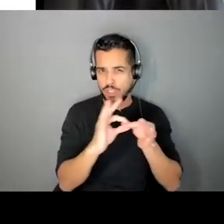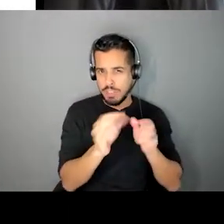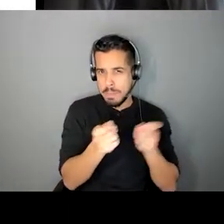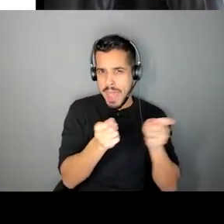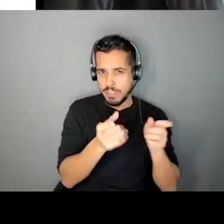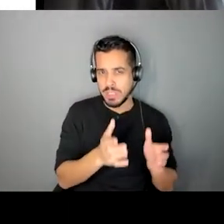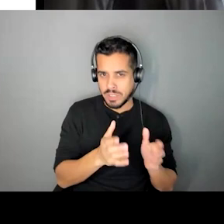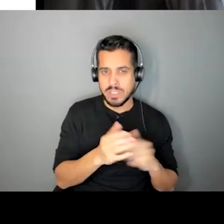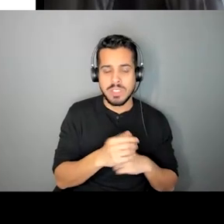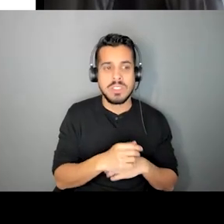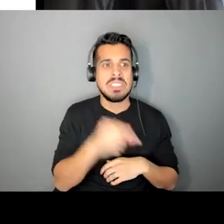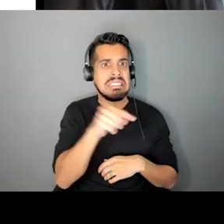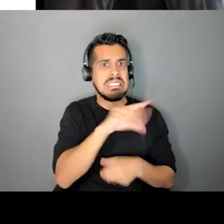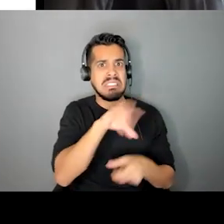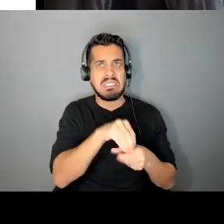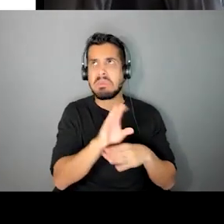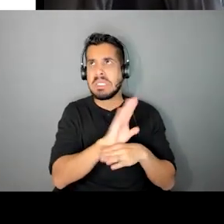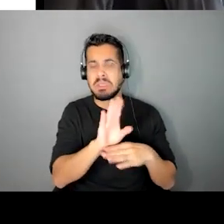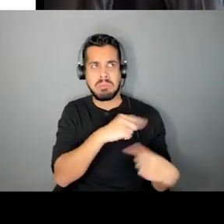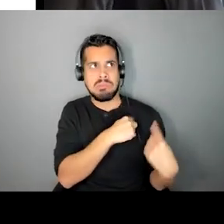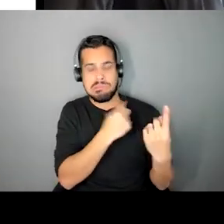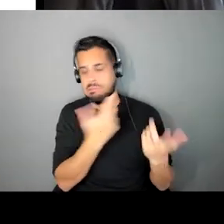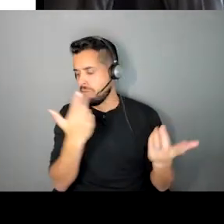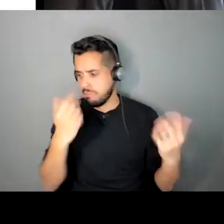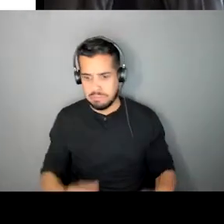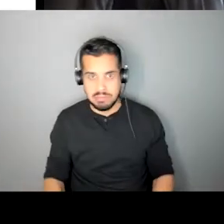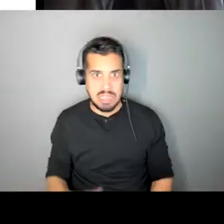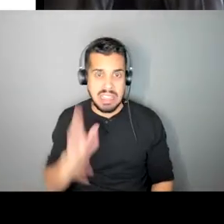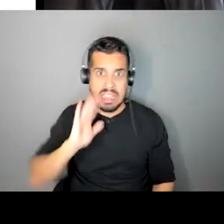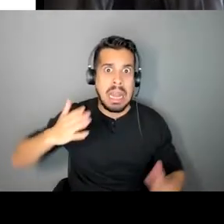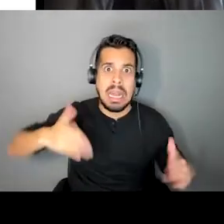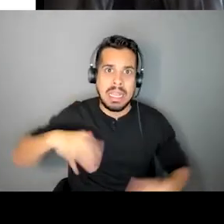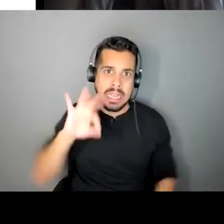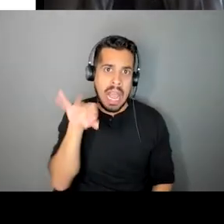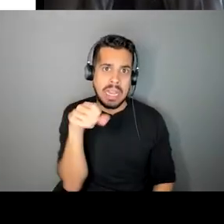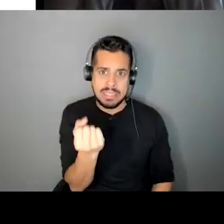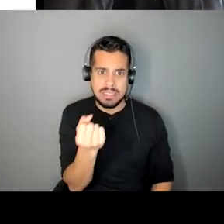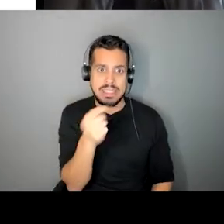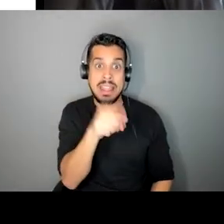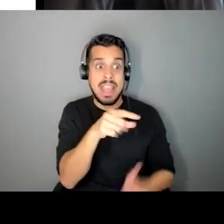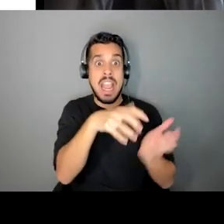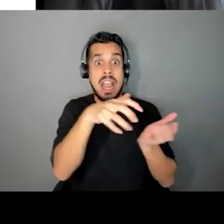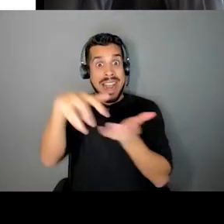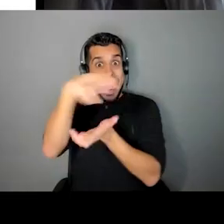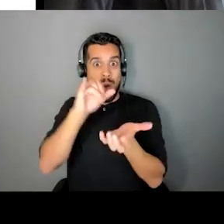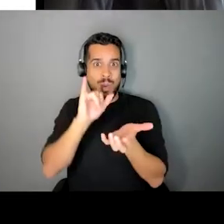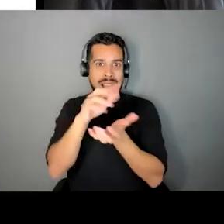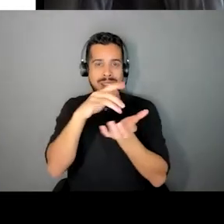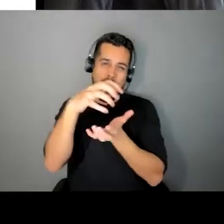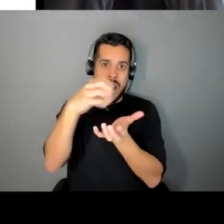um... and they've been in business for, oh my gosh, uh... late '90s. They-- they were Cloud before Cloud was Cloud. Um...